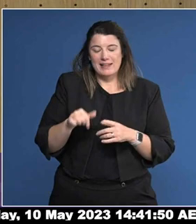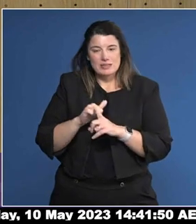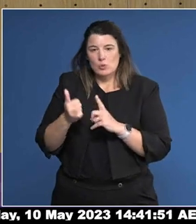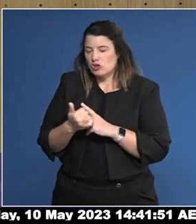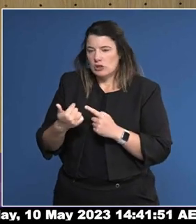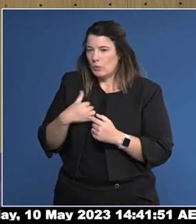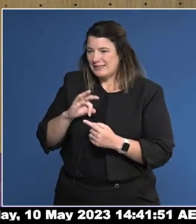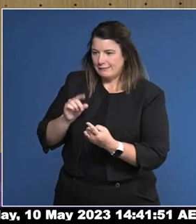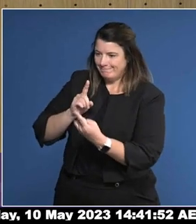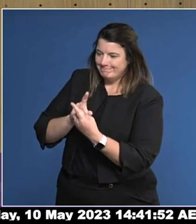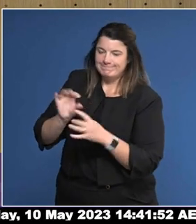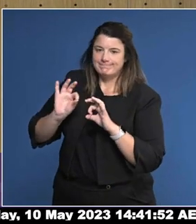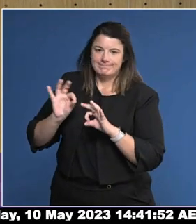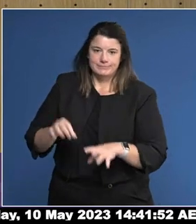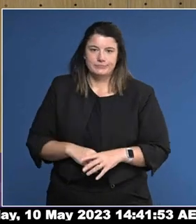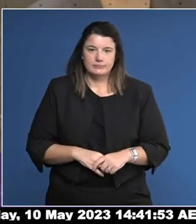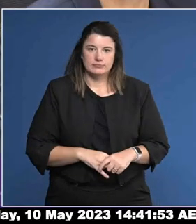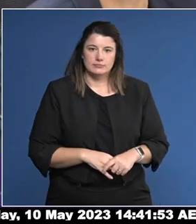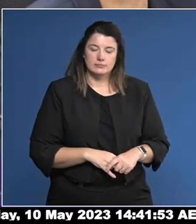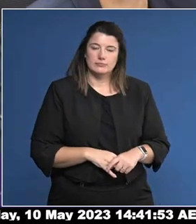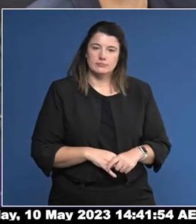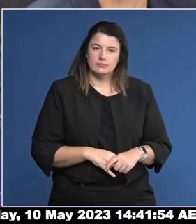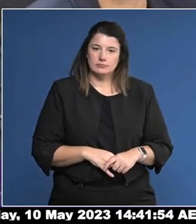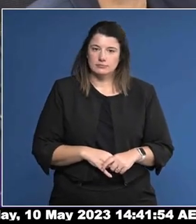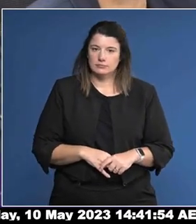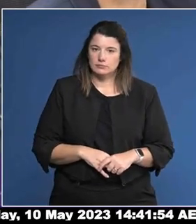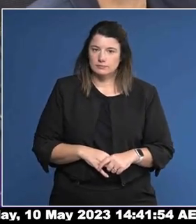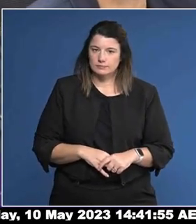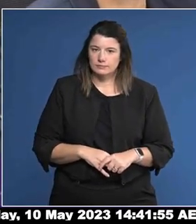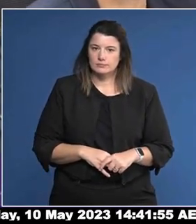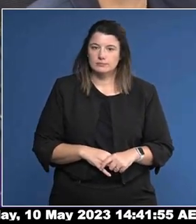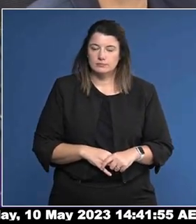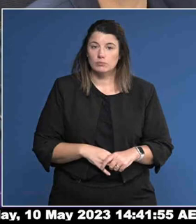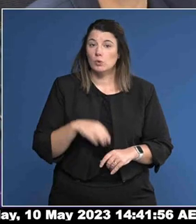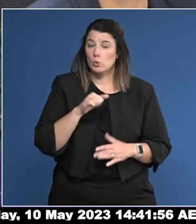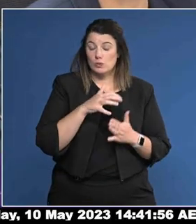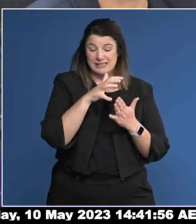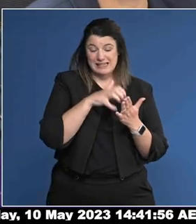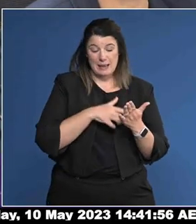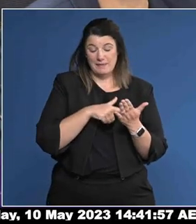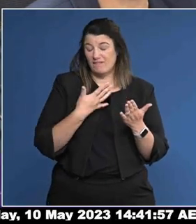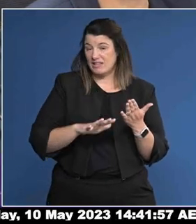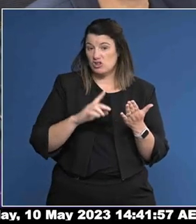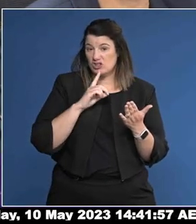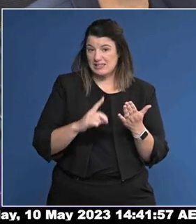There was no attempt, according to your statement, for the department to contact Jonathon directly?